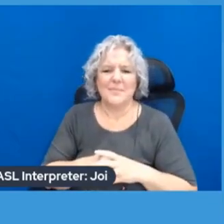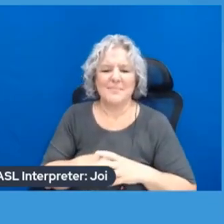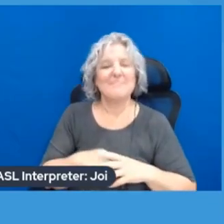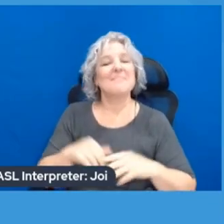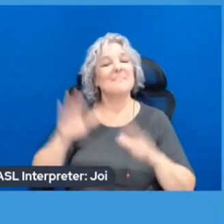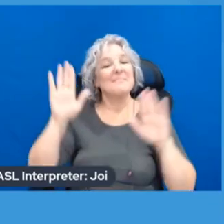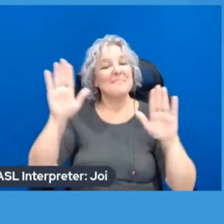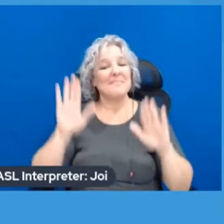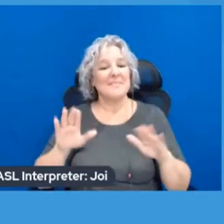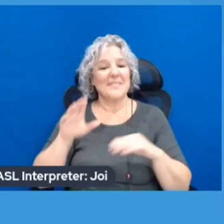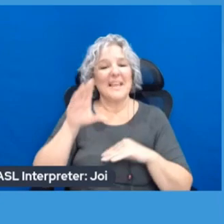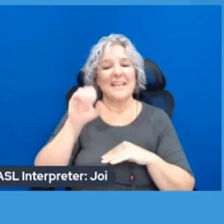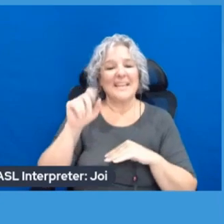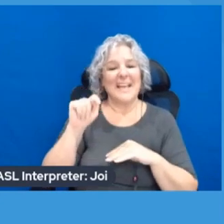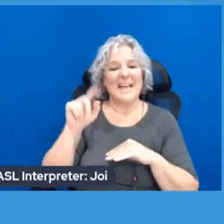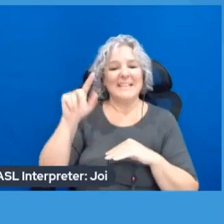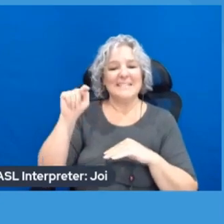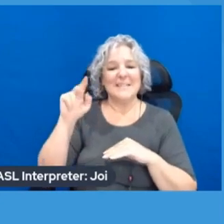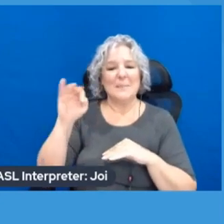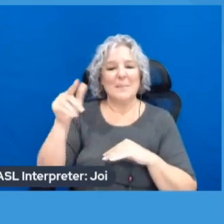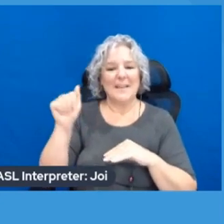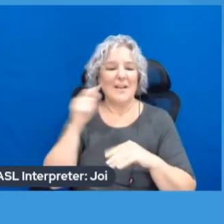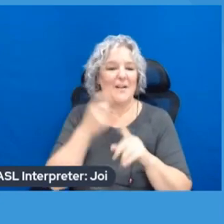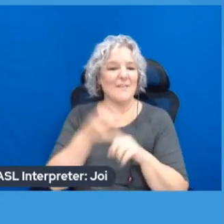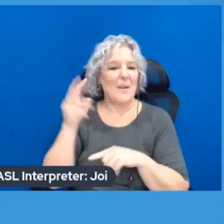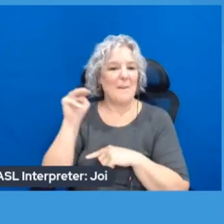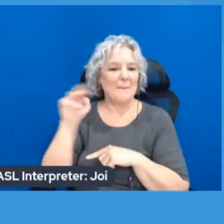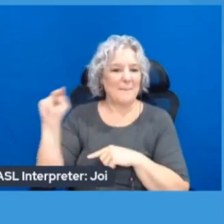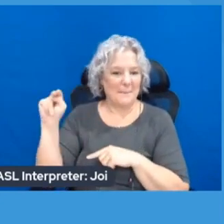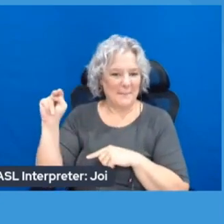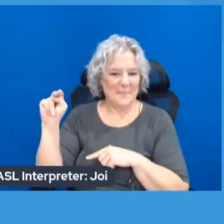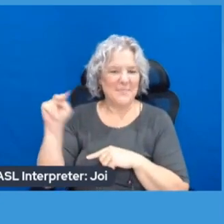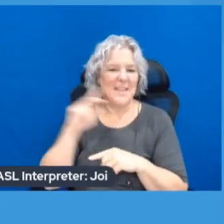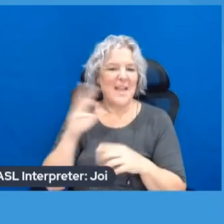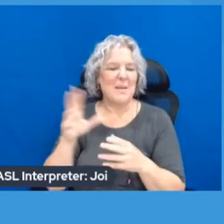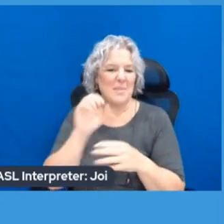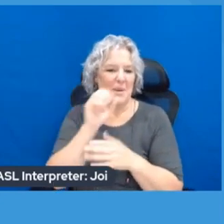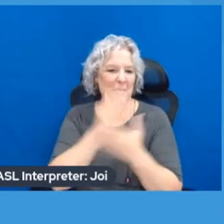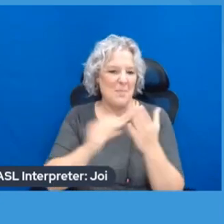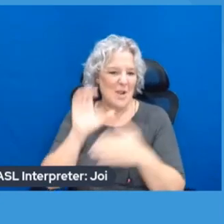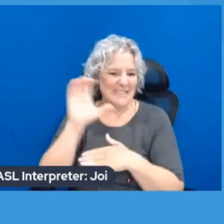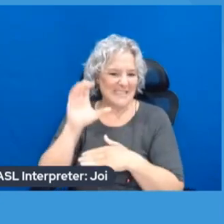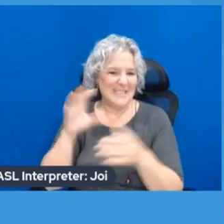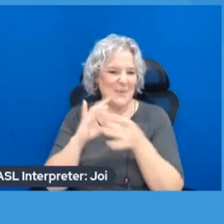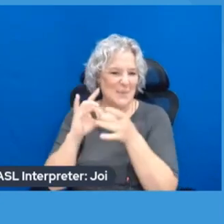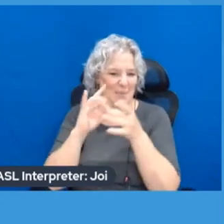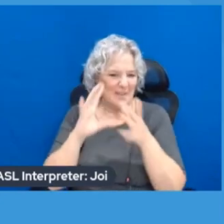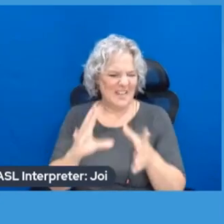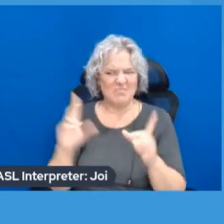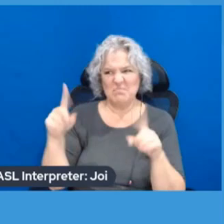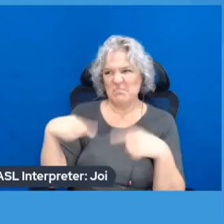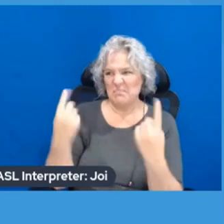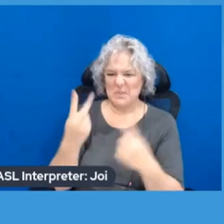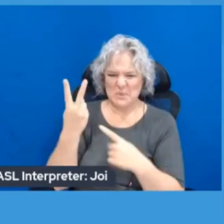Cat Tamminga here joining you from Minnesota. I'm Minnesota's Part C coordinator and have been for about two and a half years.